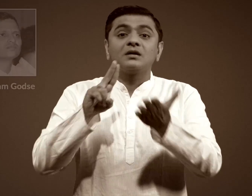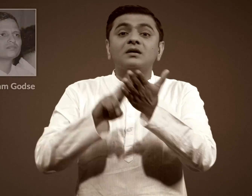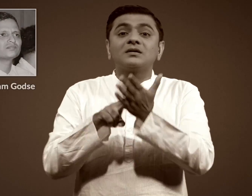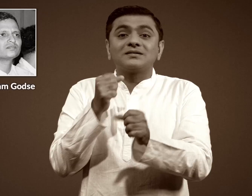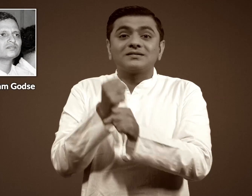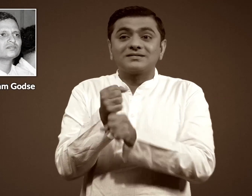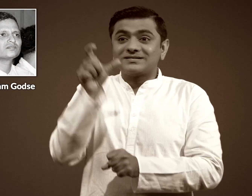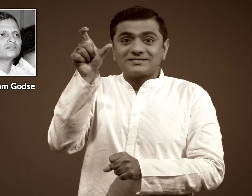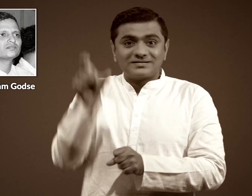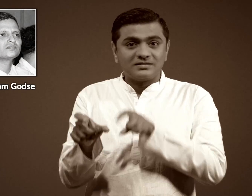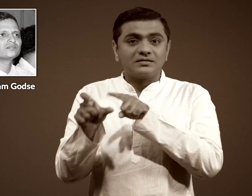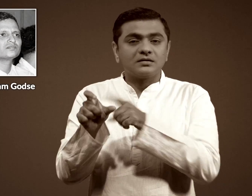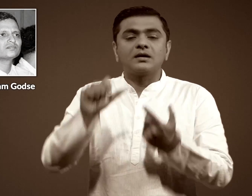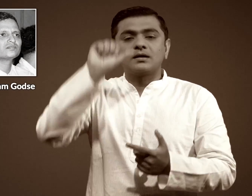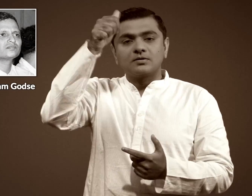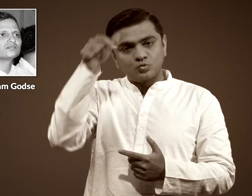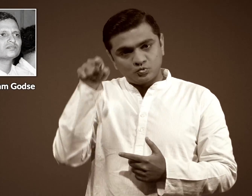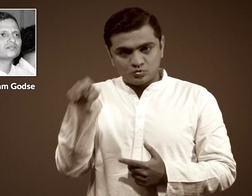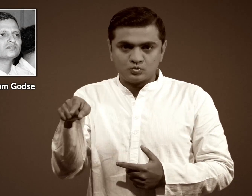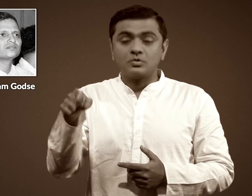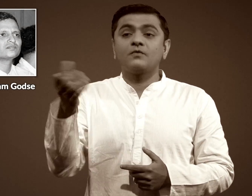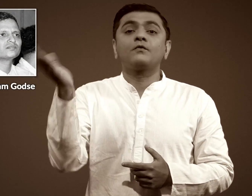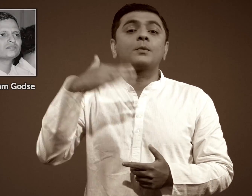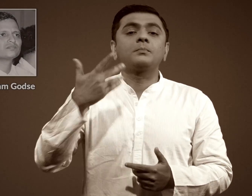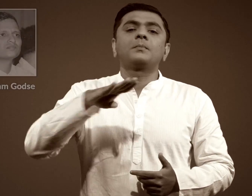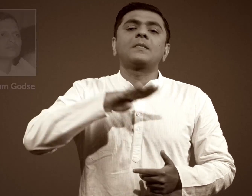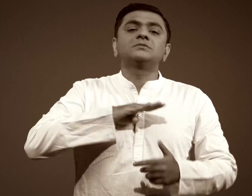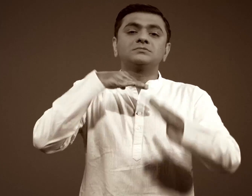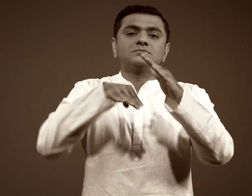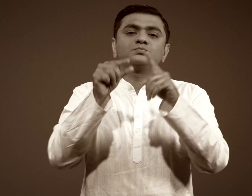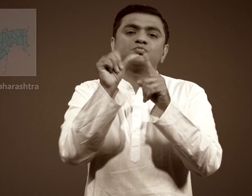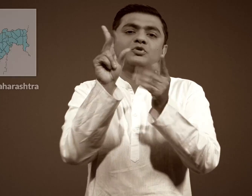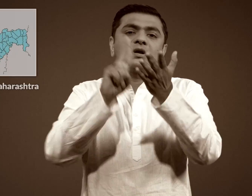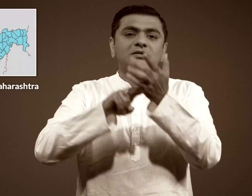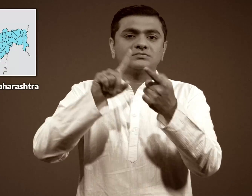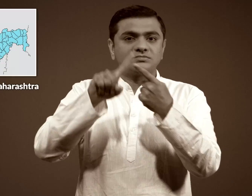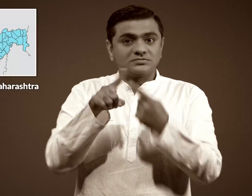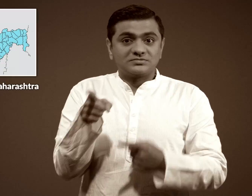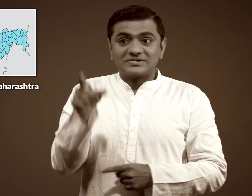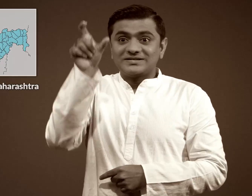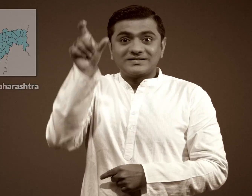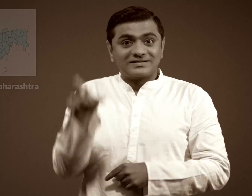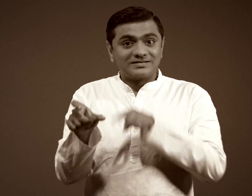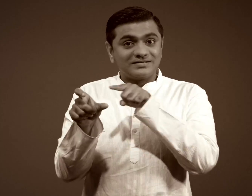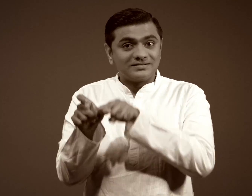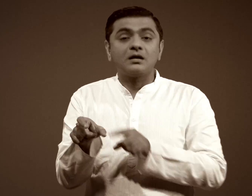Nathuram Godse, was Hindu who belonged from Pune, Maharashtra.